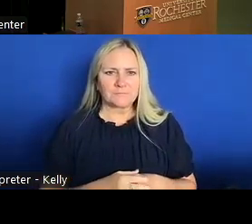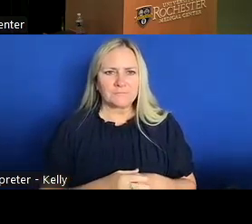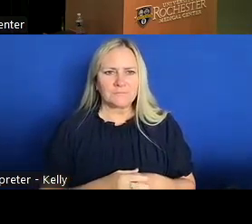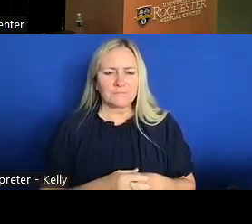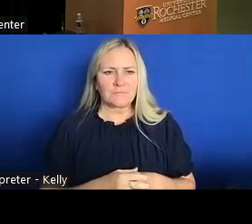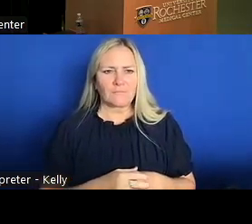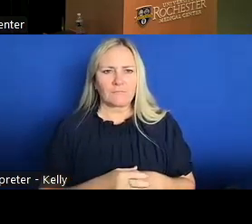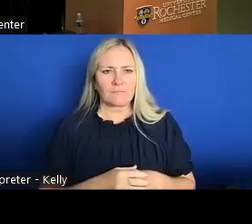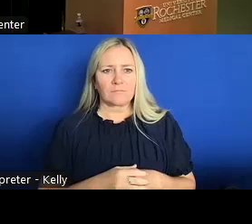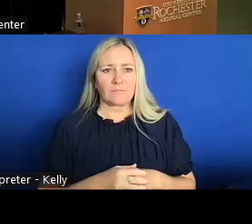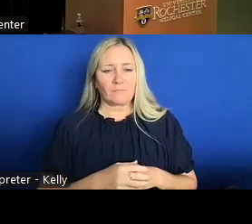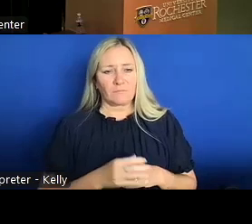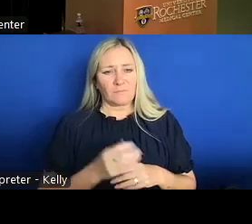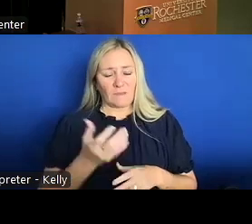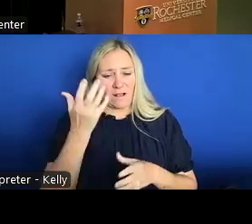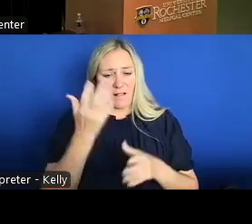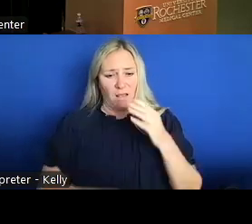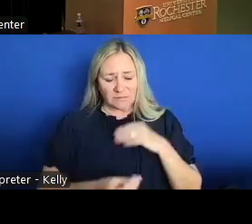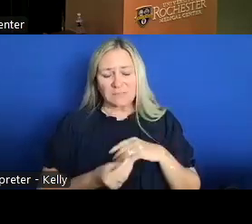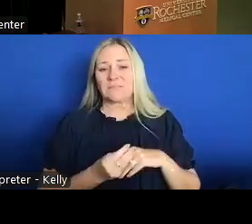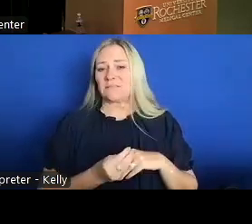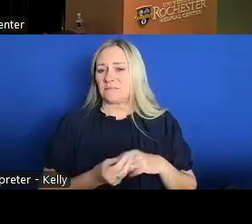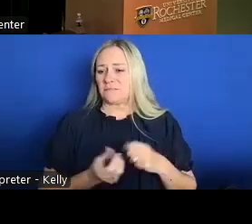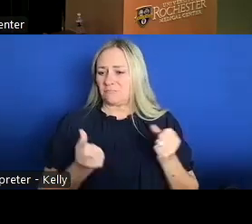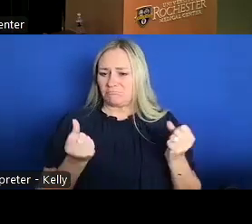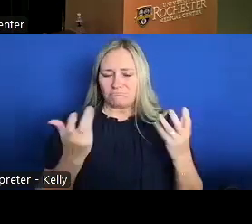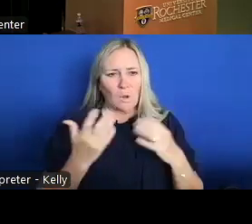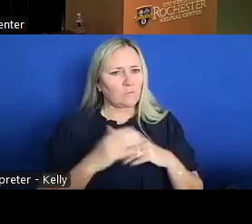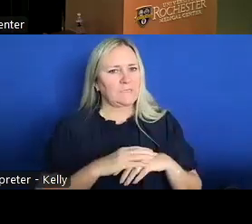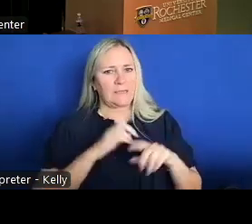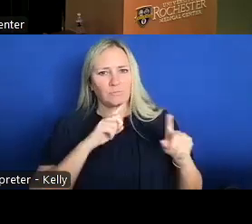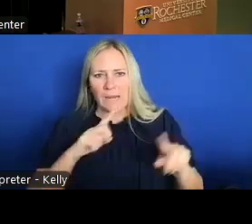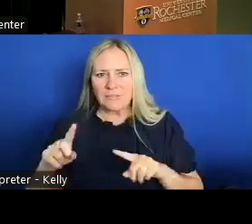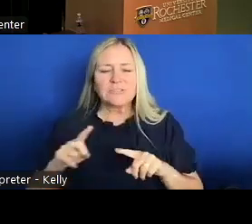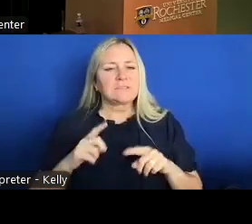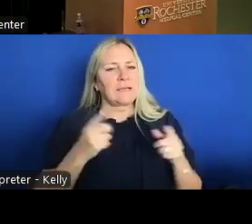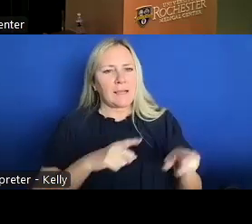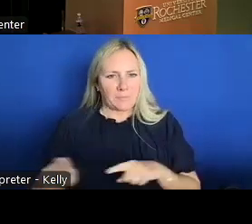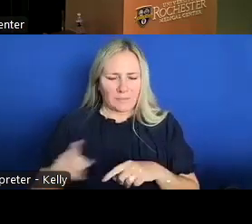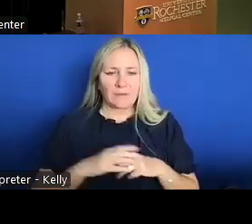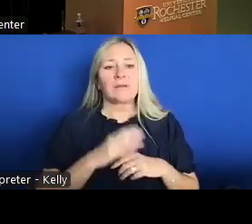are multifaceted in families the loss of a significant person a loved one but did I already